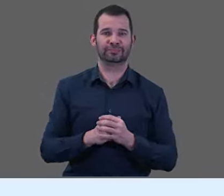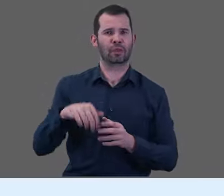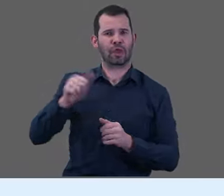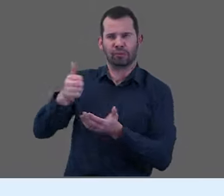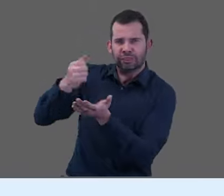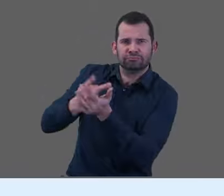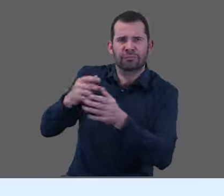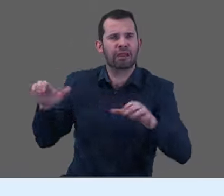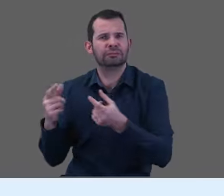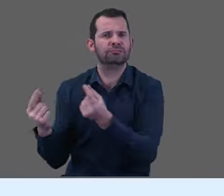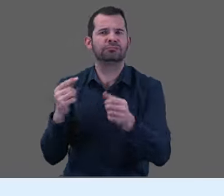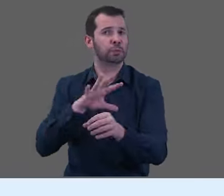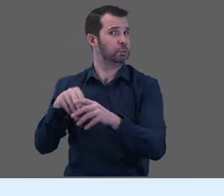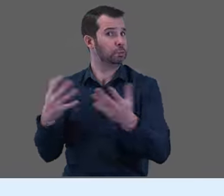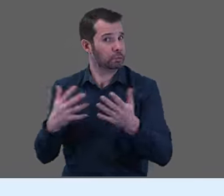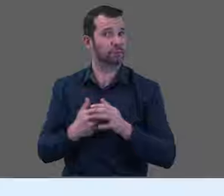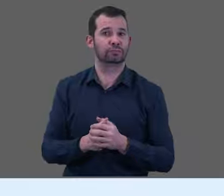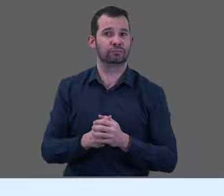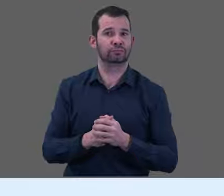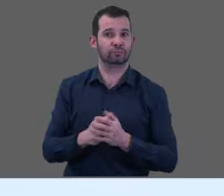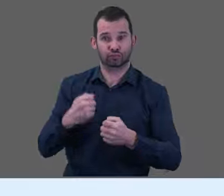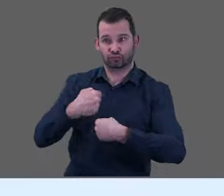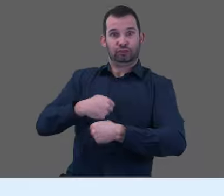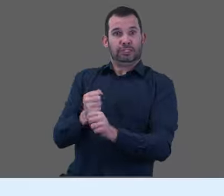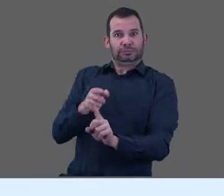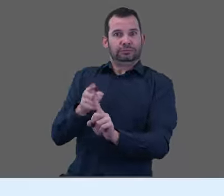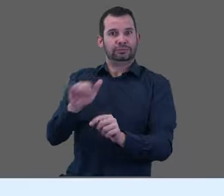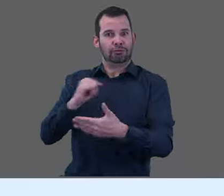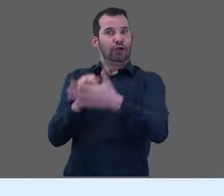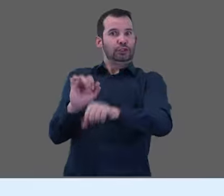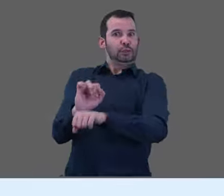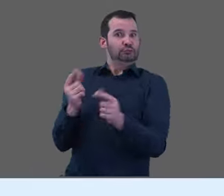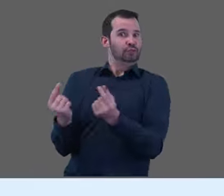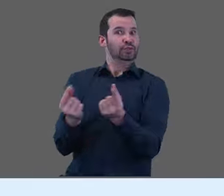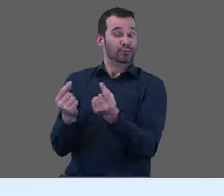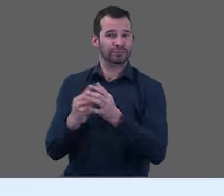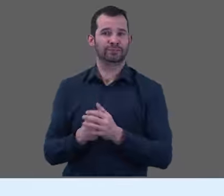Other eligible activities include creation of artistic work.